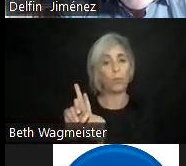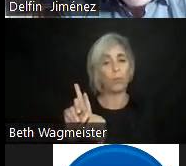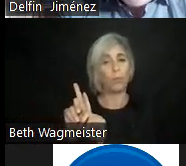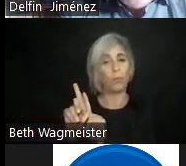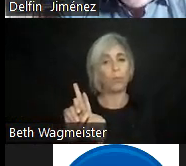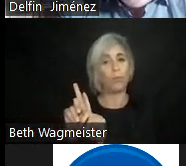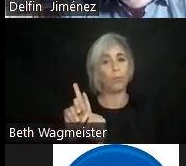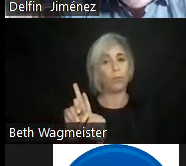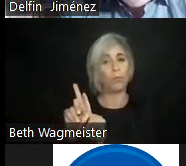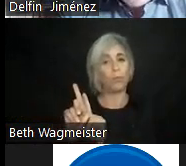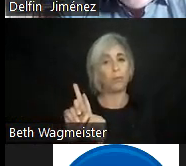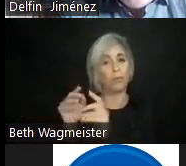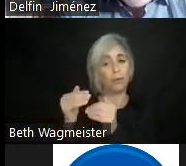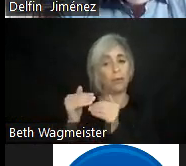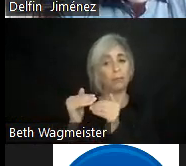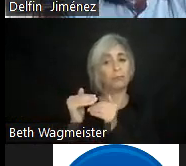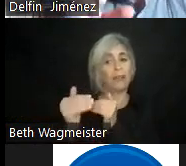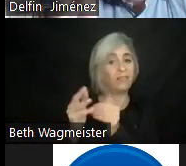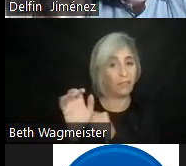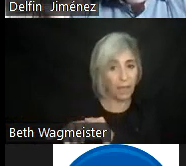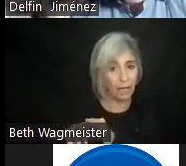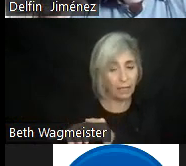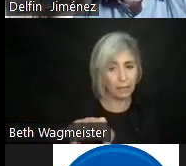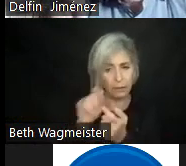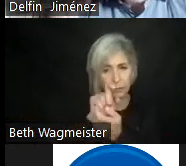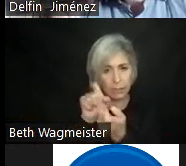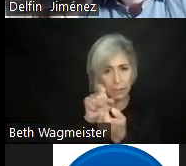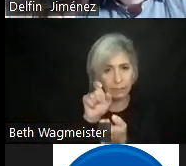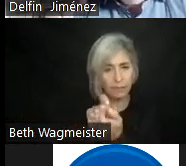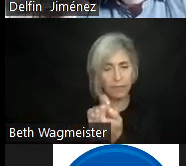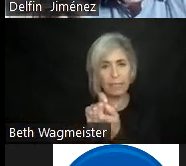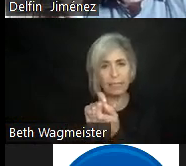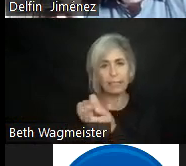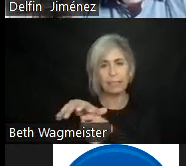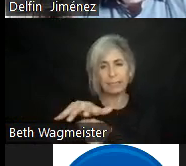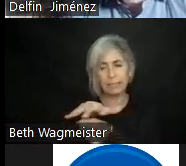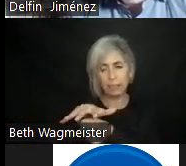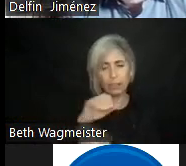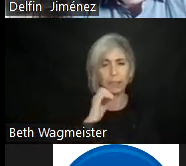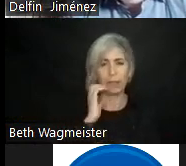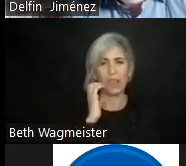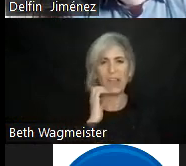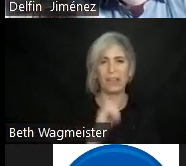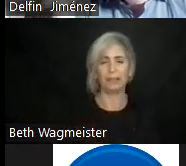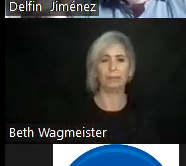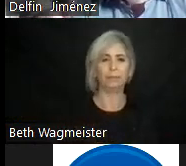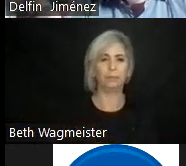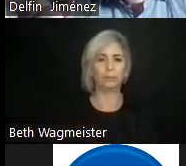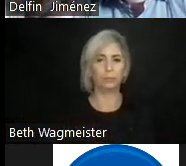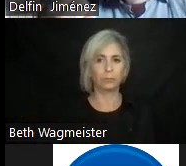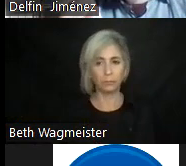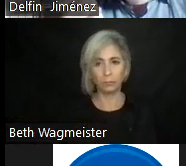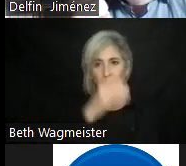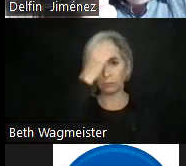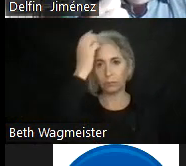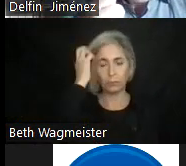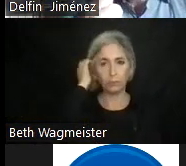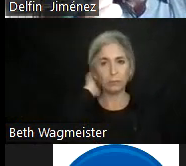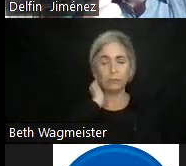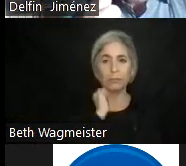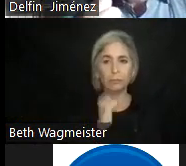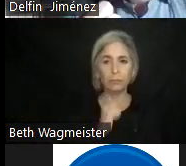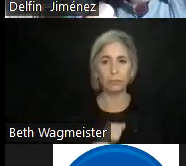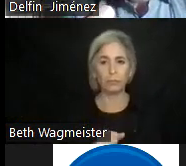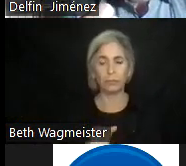after that there are the specific sections. Policies and strategies for the public sector.